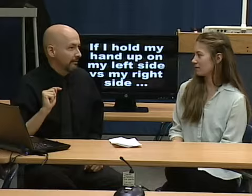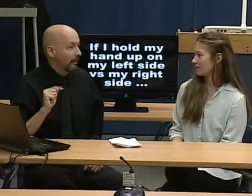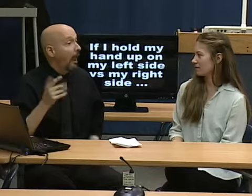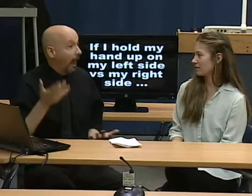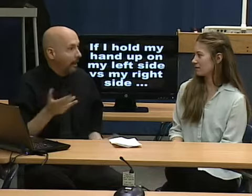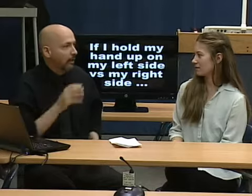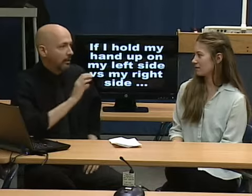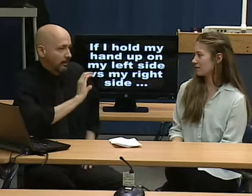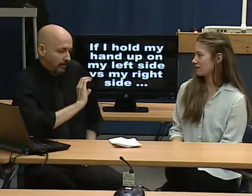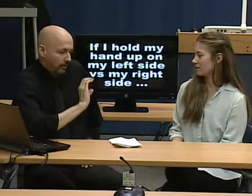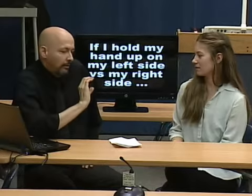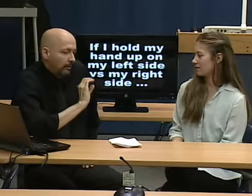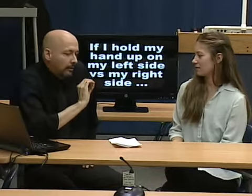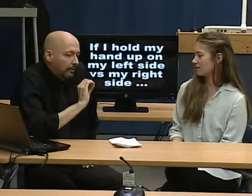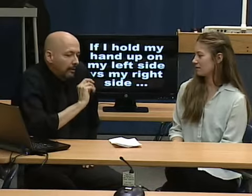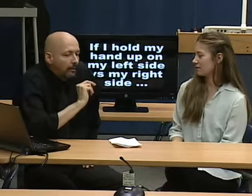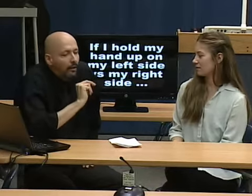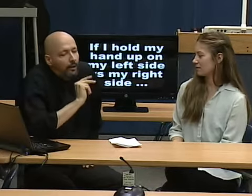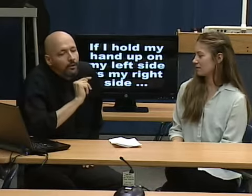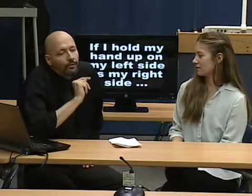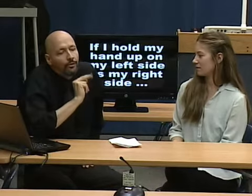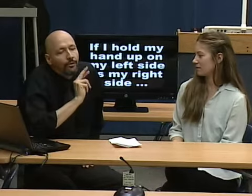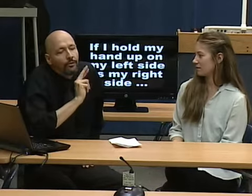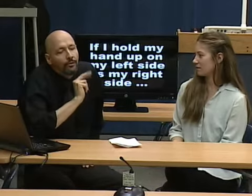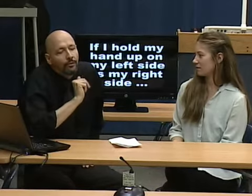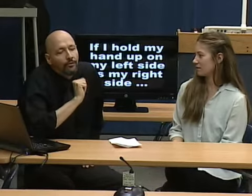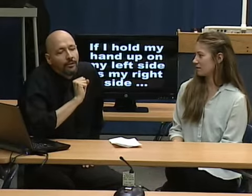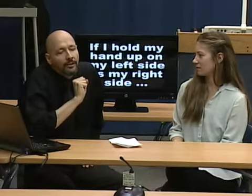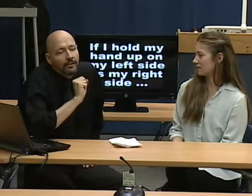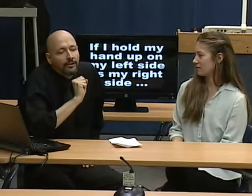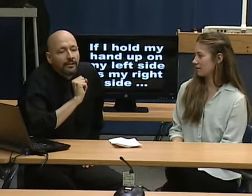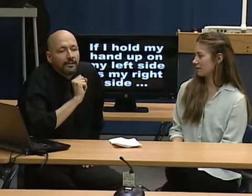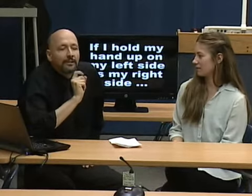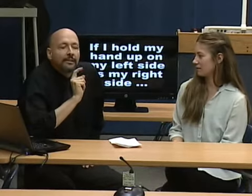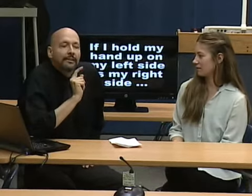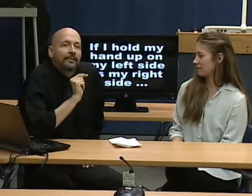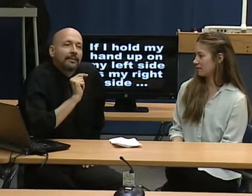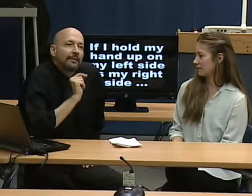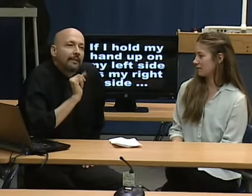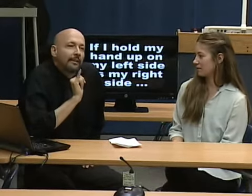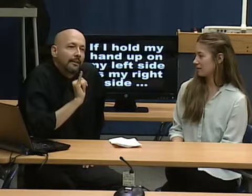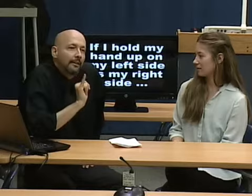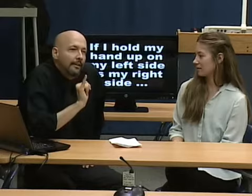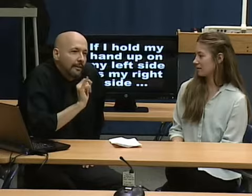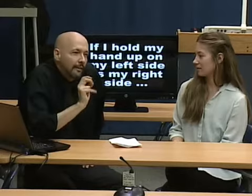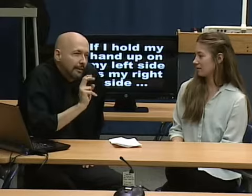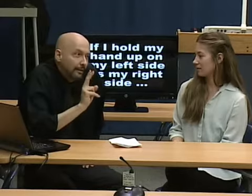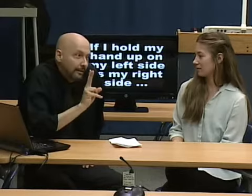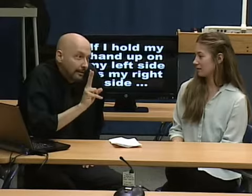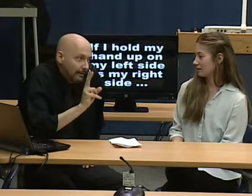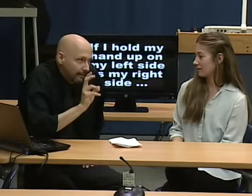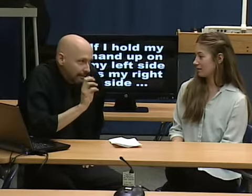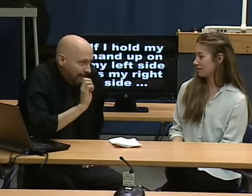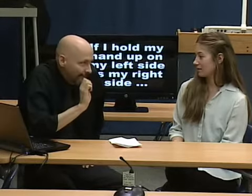They are C-O-N-T-R-A-S-T-I-V-E